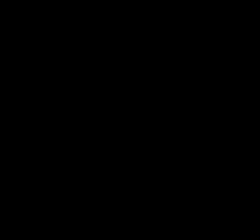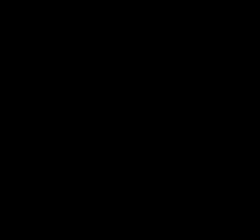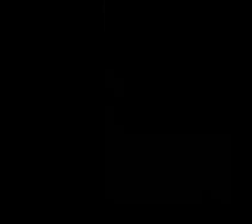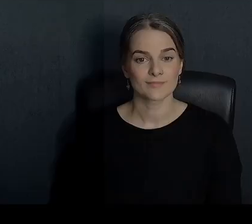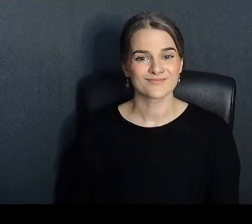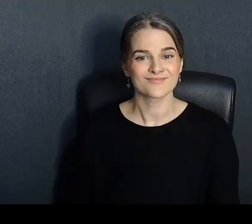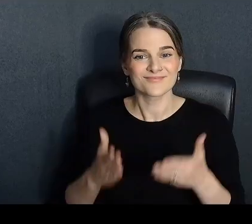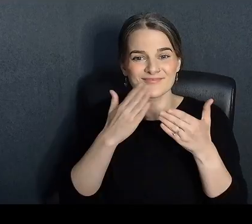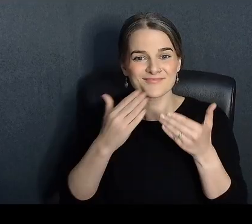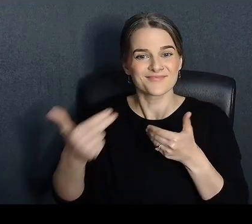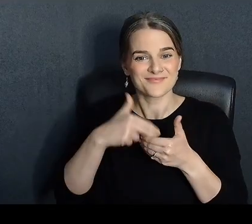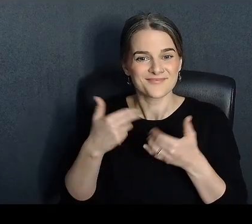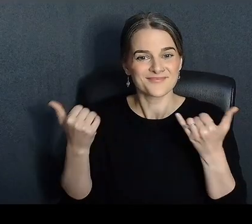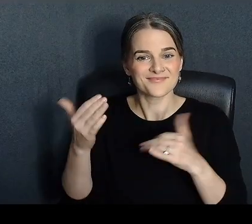Thank you for joining us this afternoon.